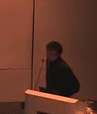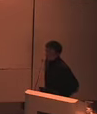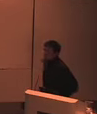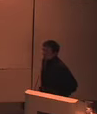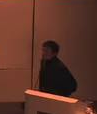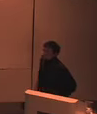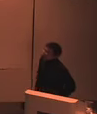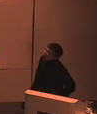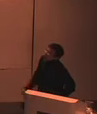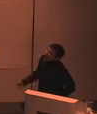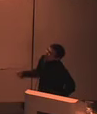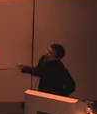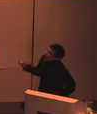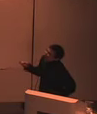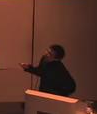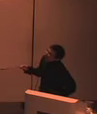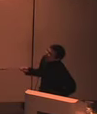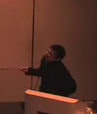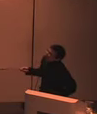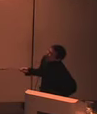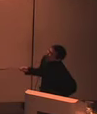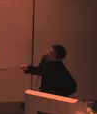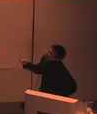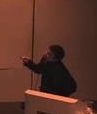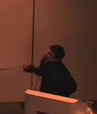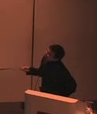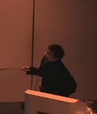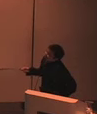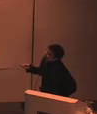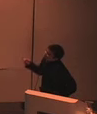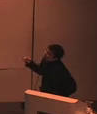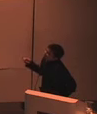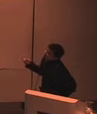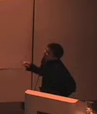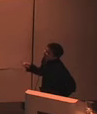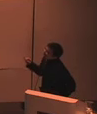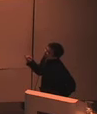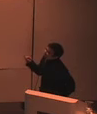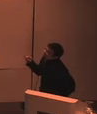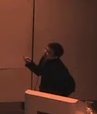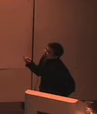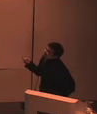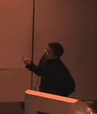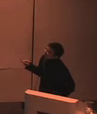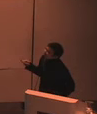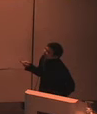Anyway, OK, this is the interior view to look up.